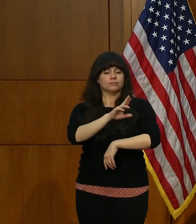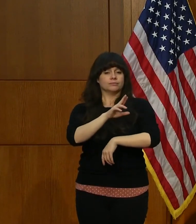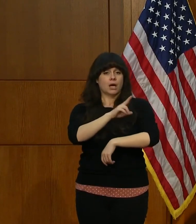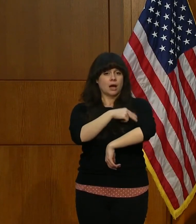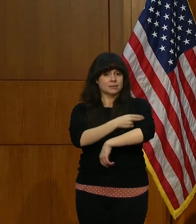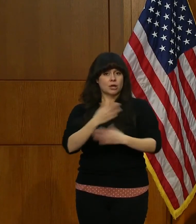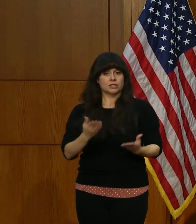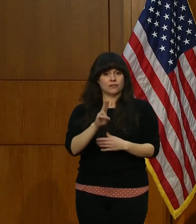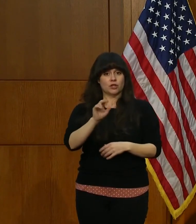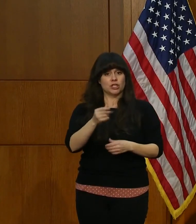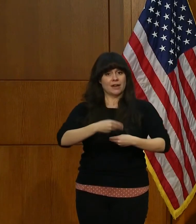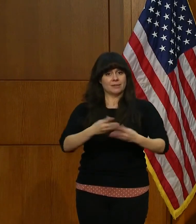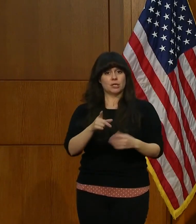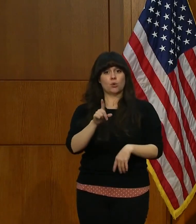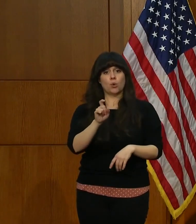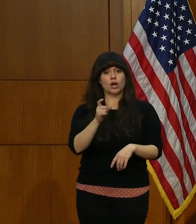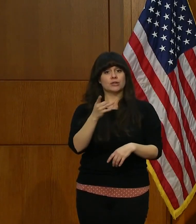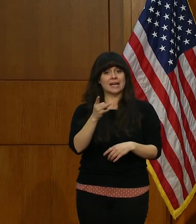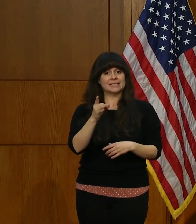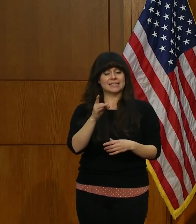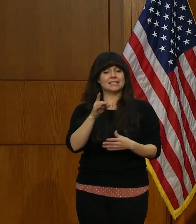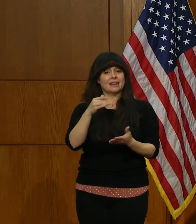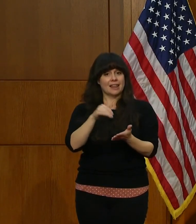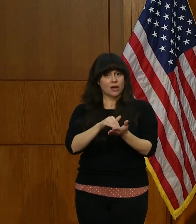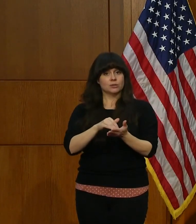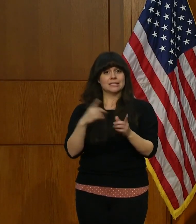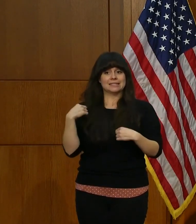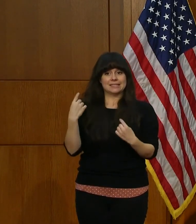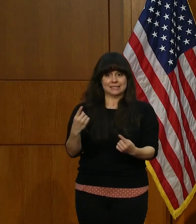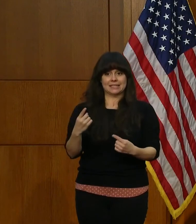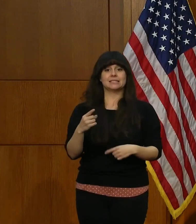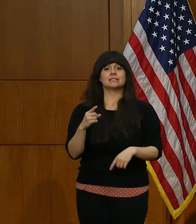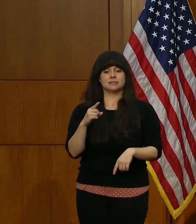VIRGINIA HOSPITALS HAVE ADMINISTERED MORE THAN 318,000